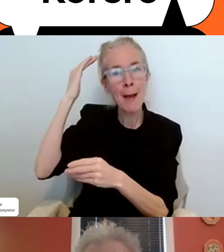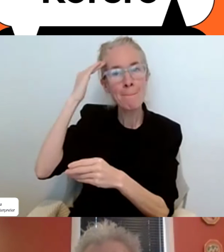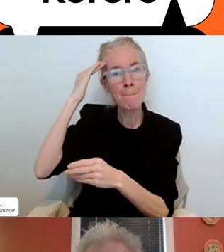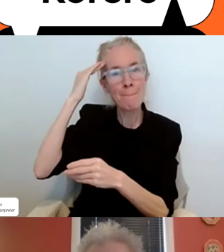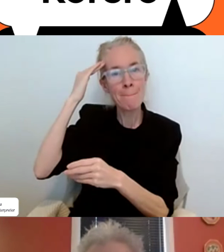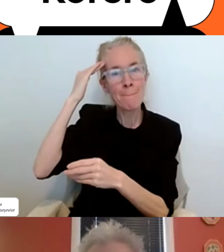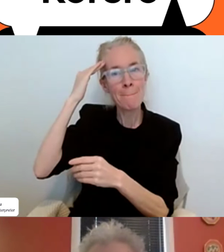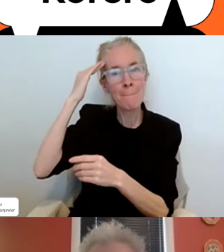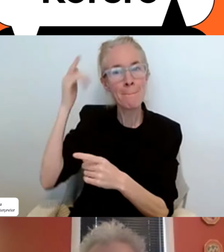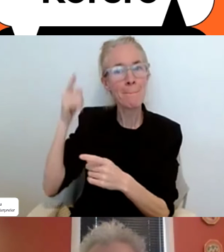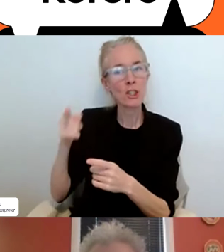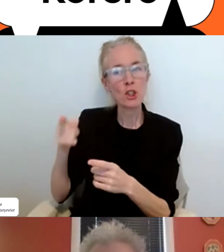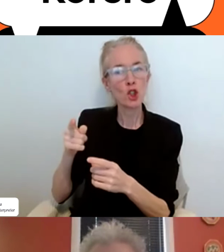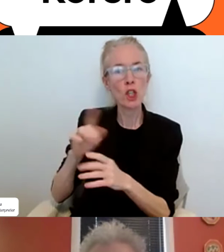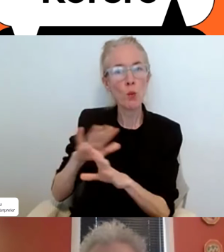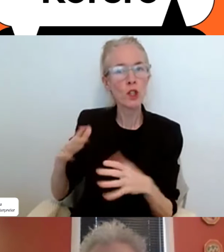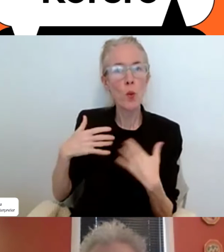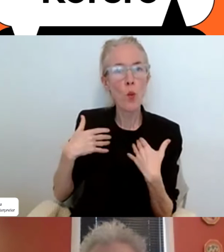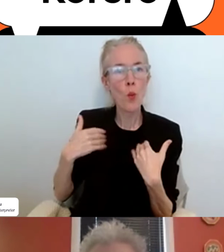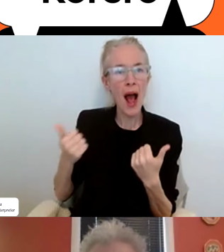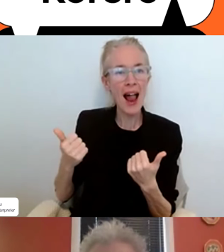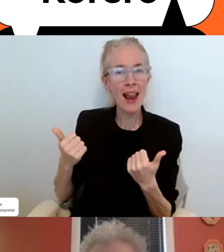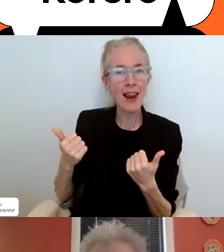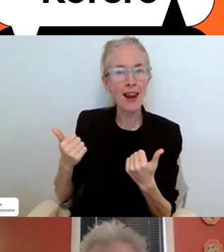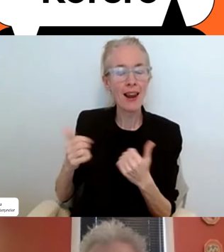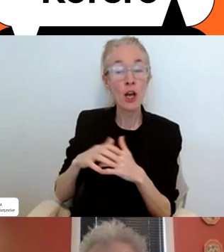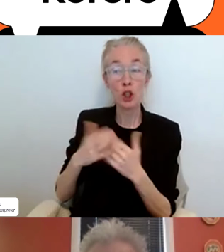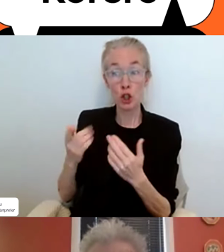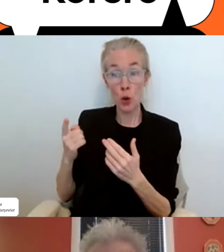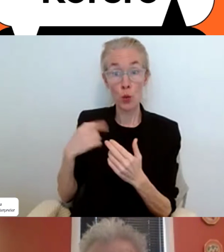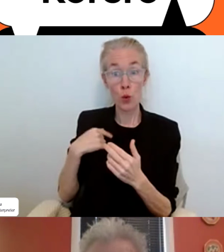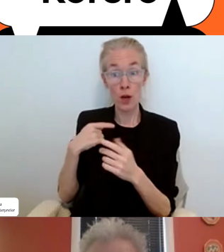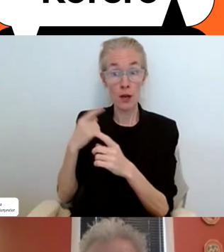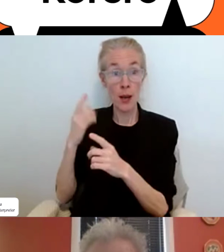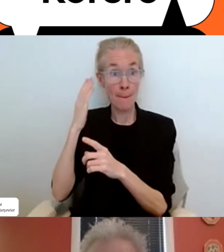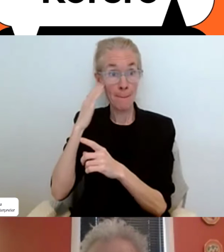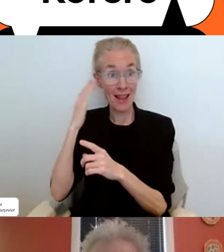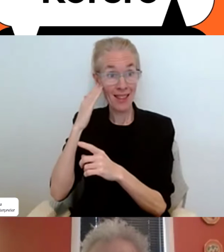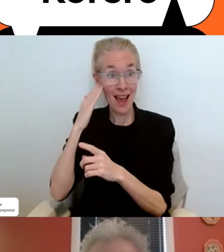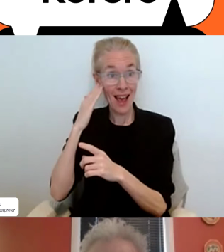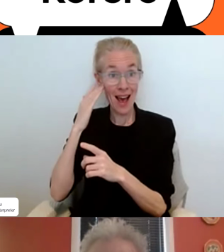him and in the second most beautiful bedroom in the house, my children